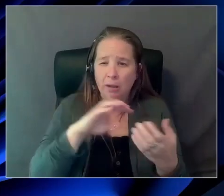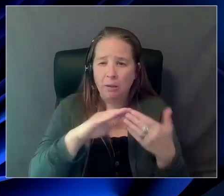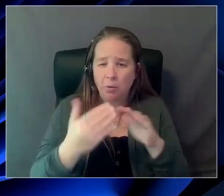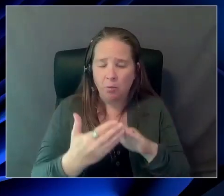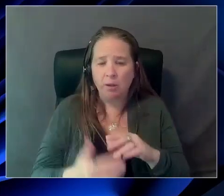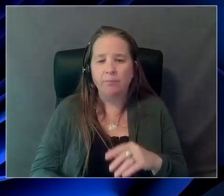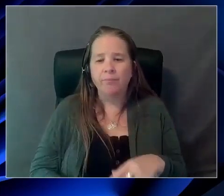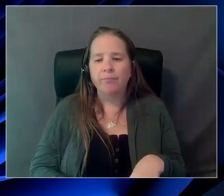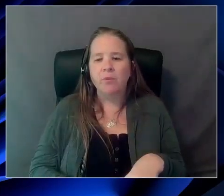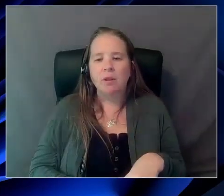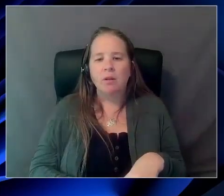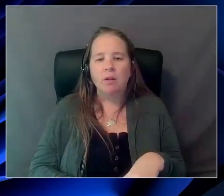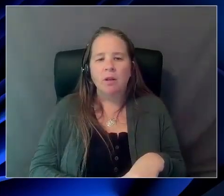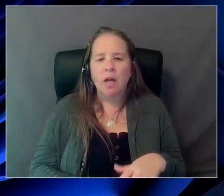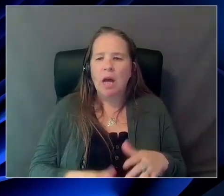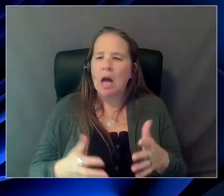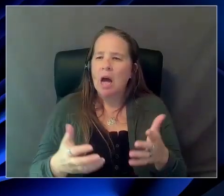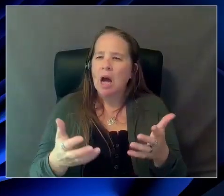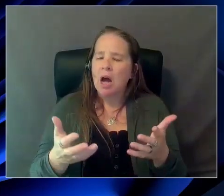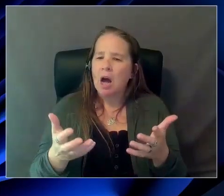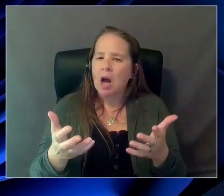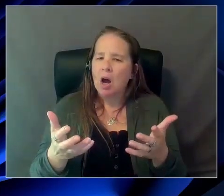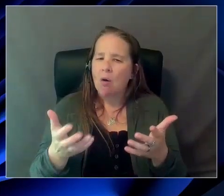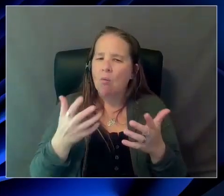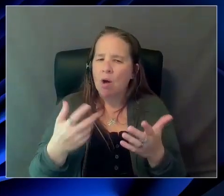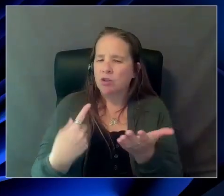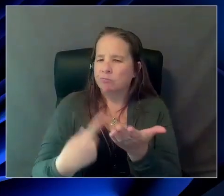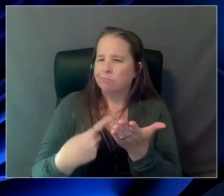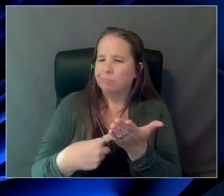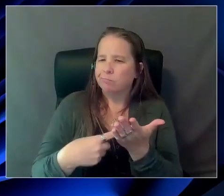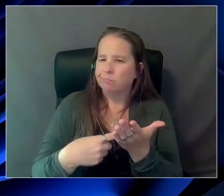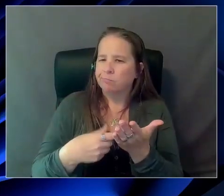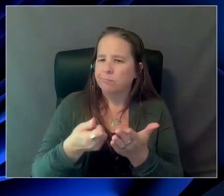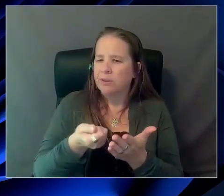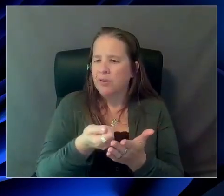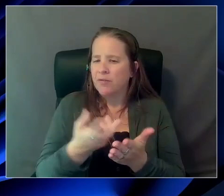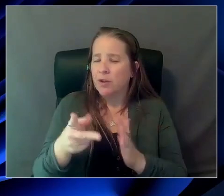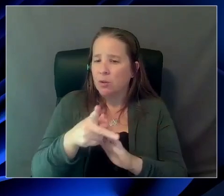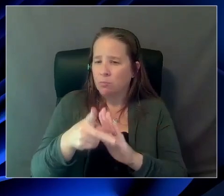I want to stress couple principles that undergird Windows 11.